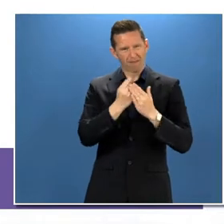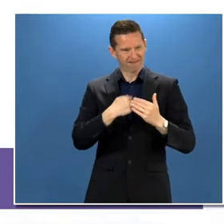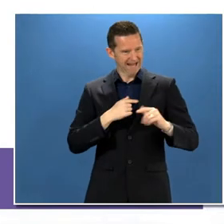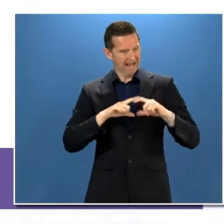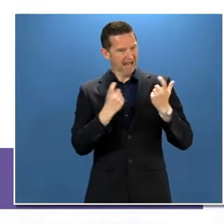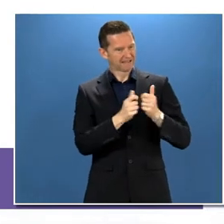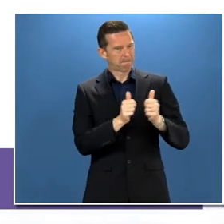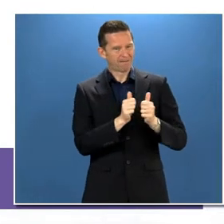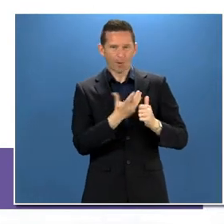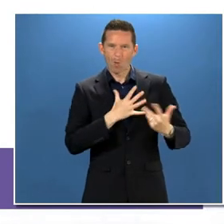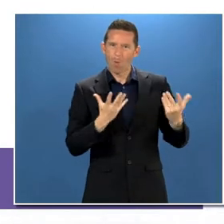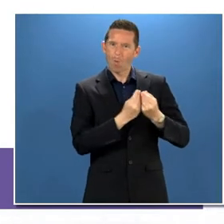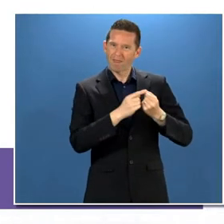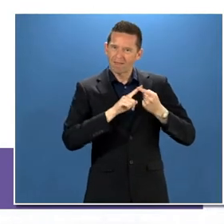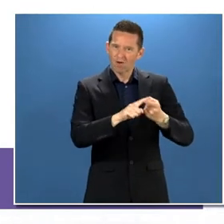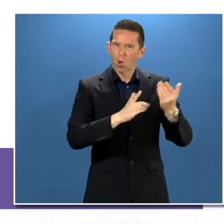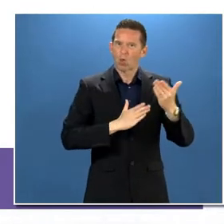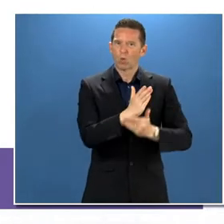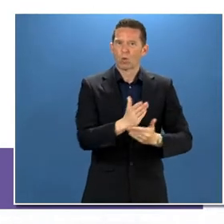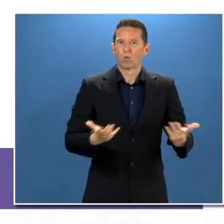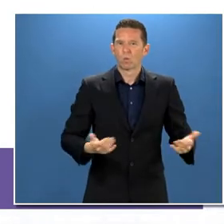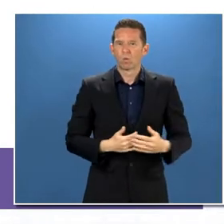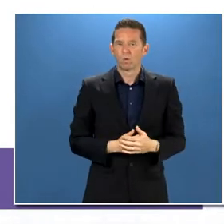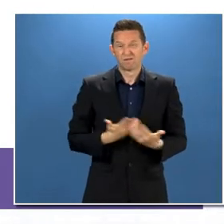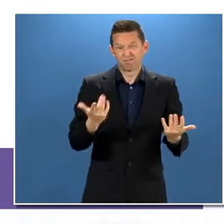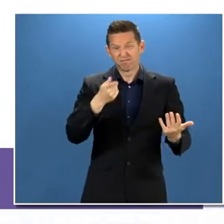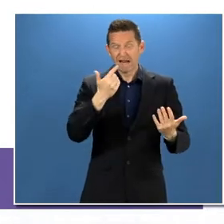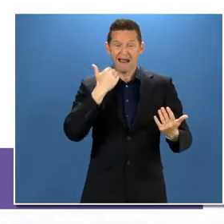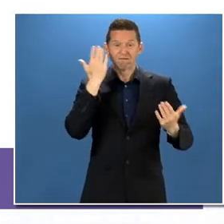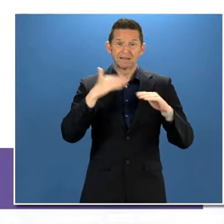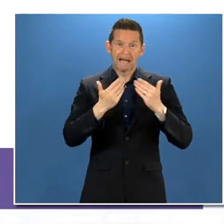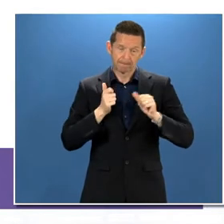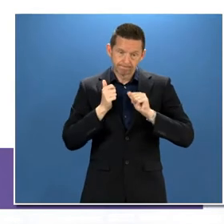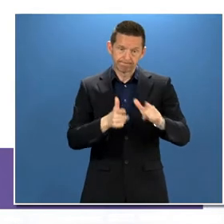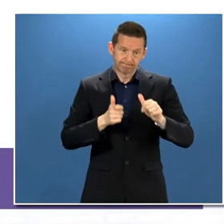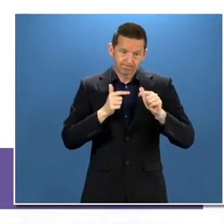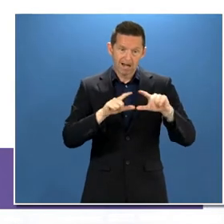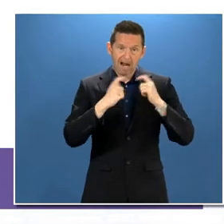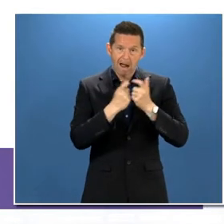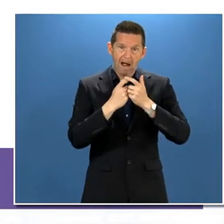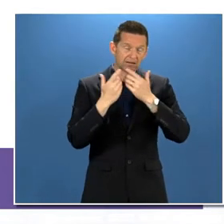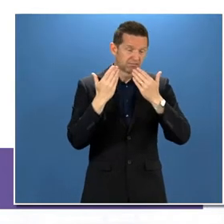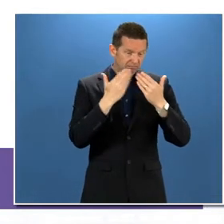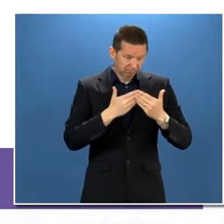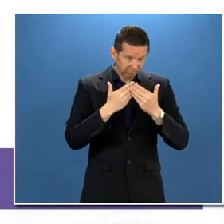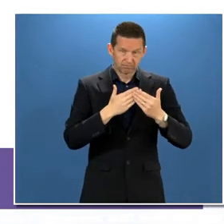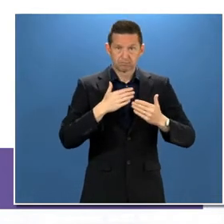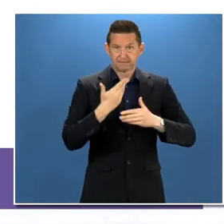And you literally just take it day by day and go to class and hope that you will do the best that you can.